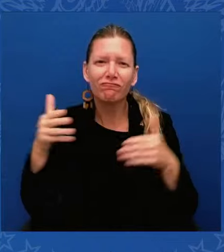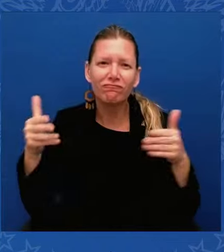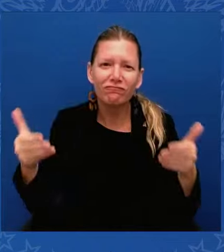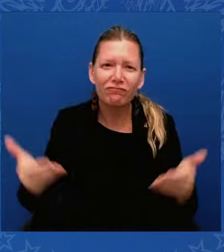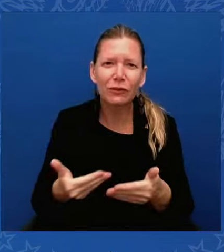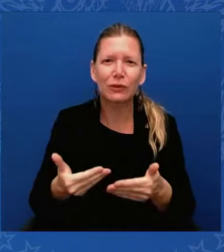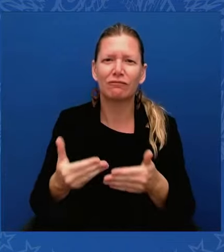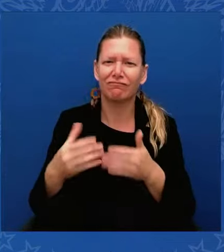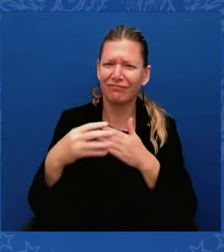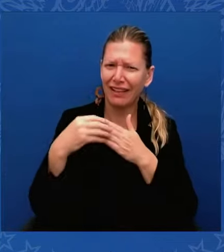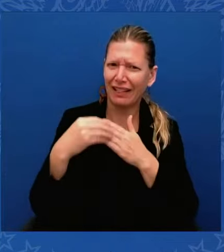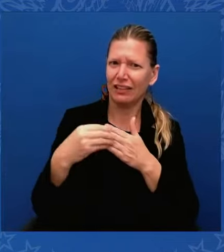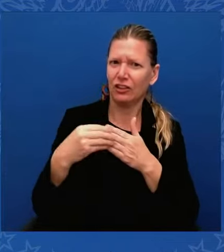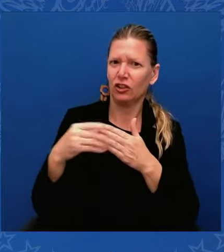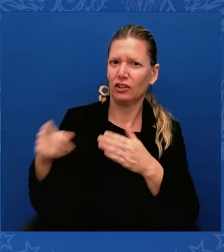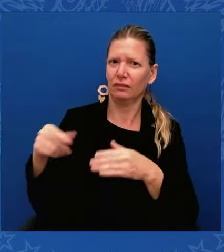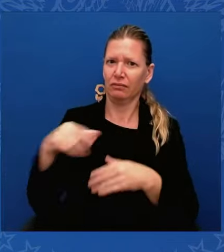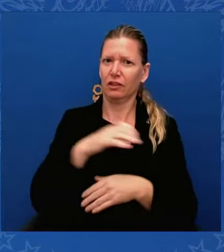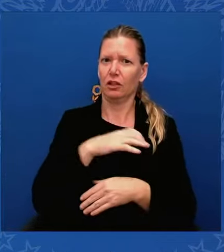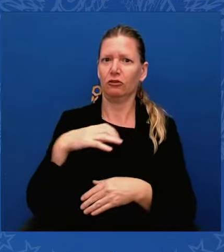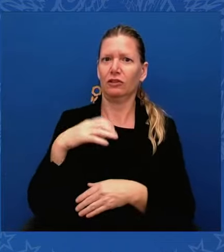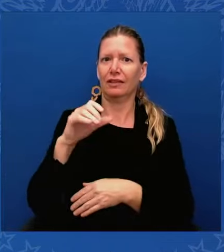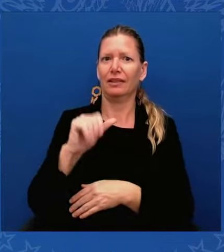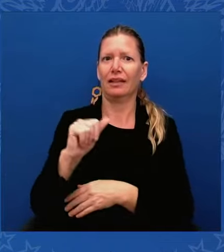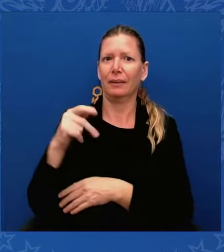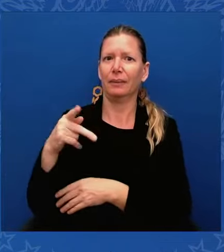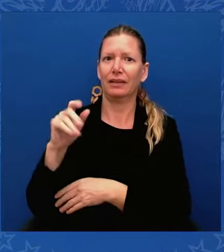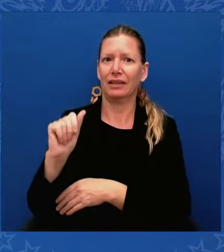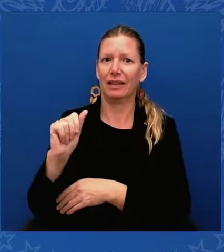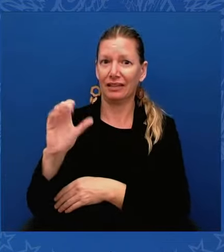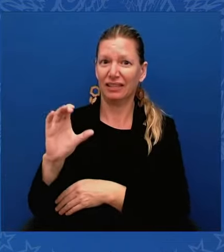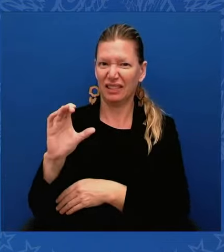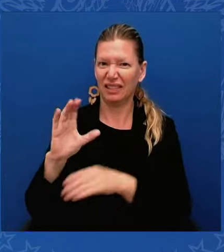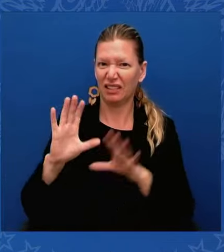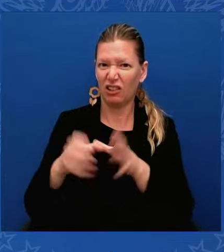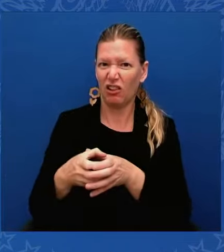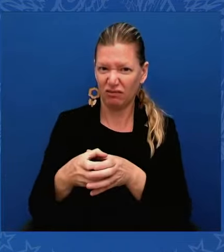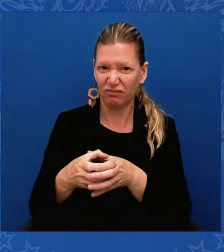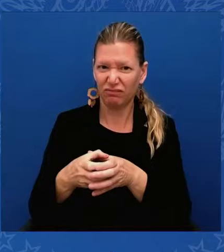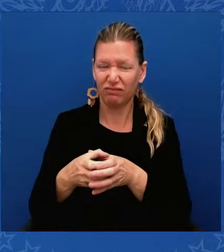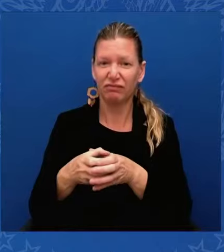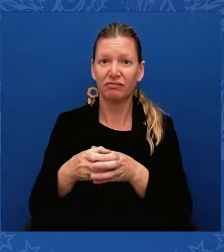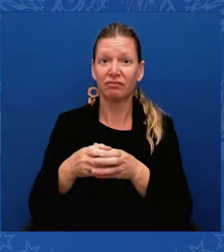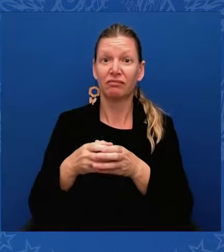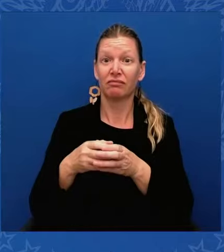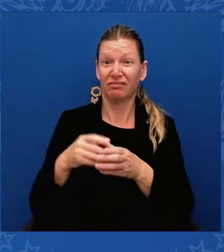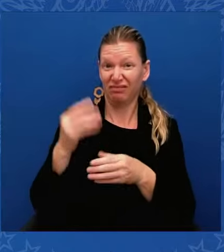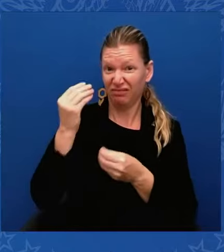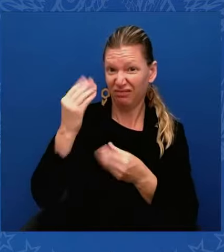By the way, I was raised early on by a guy who became my sort of sponsor when I got here as a 30 year old kid,